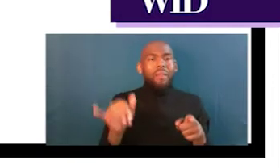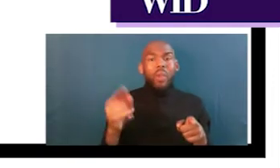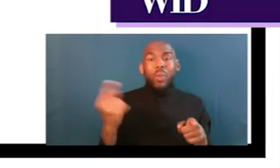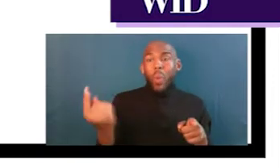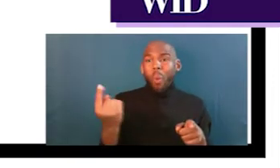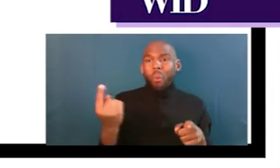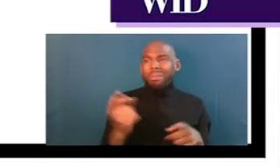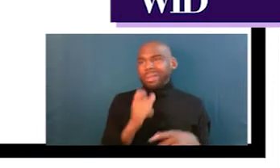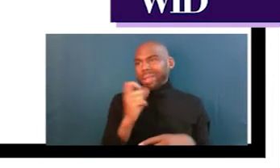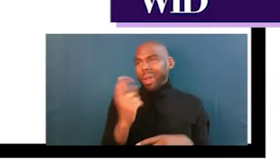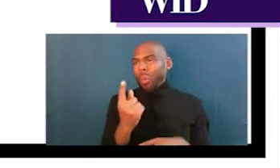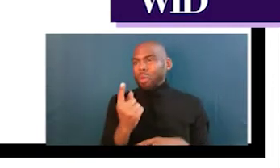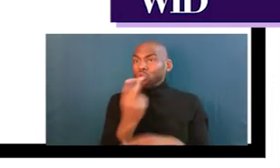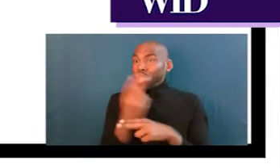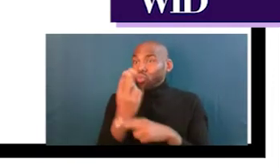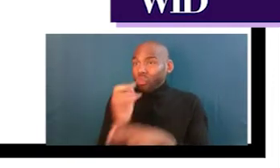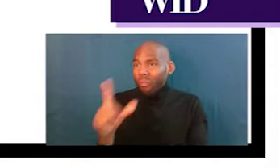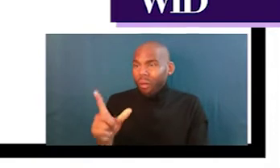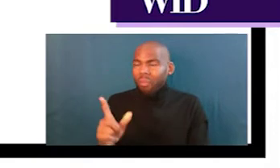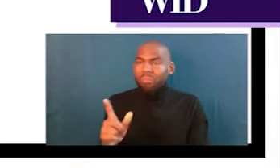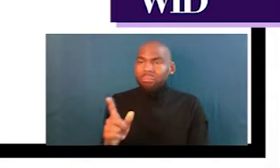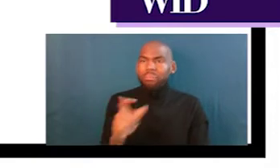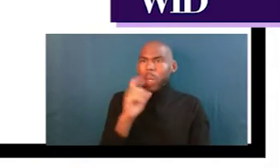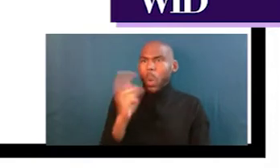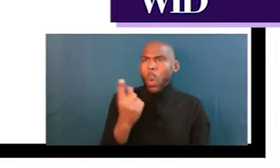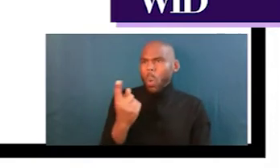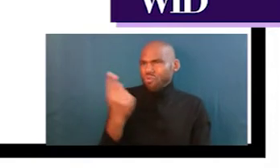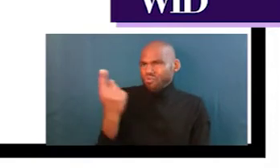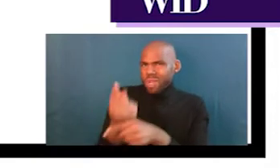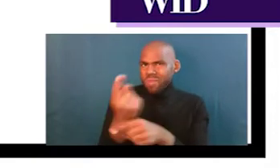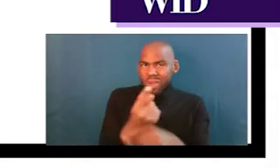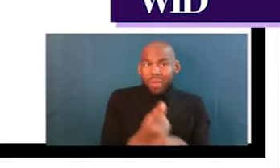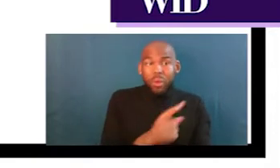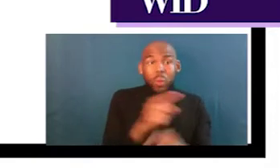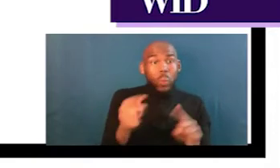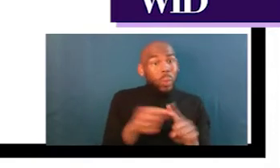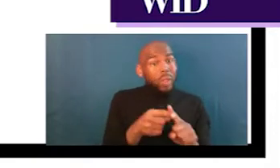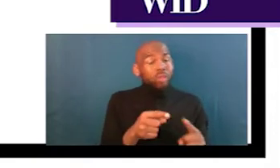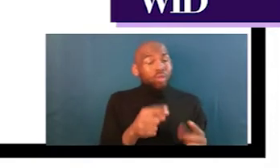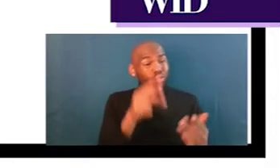always not useful or intuitive. When an image is described by a screen reader, that indicates